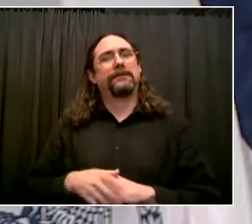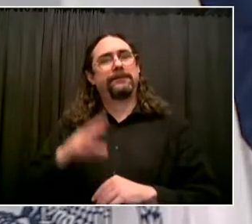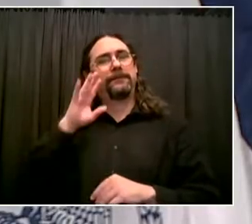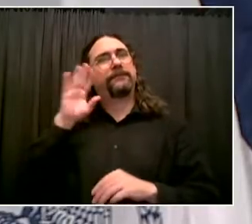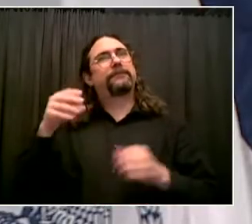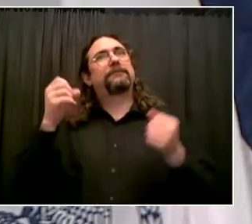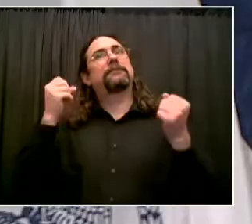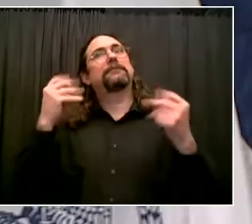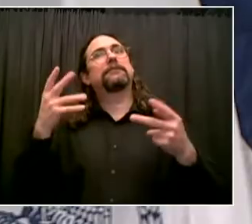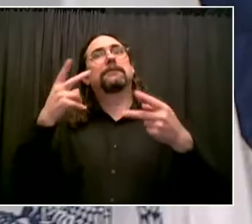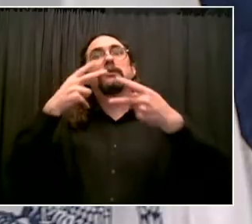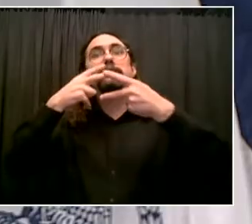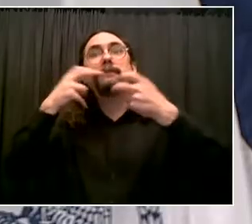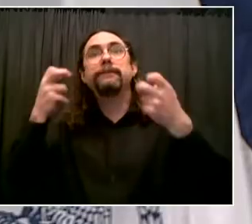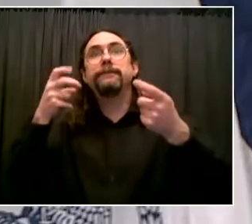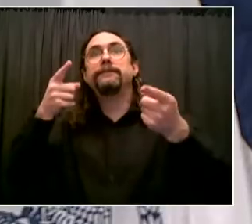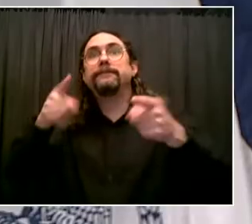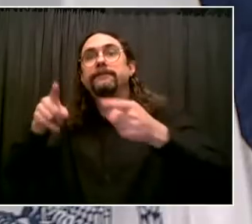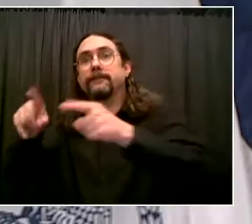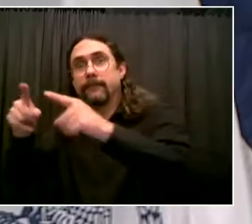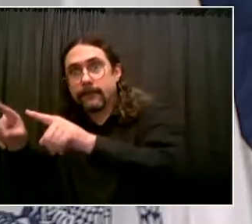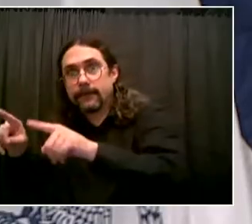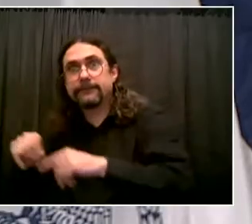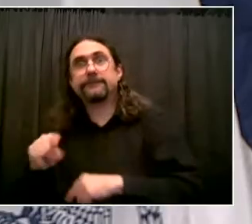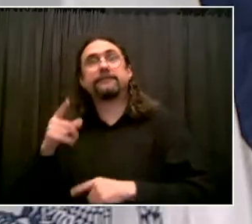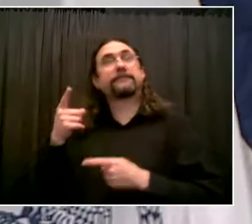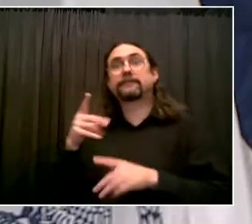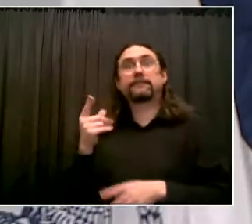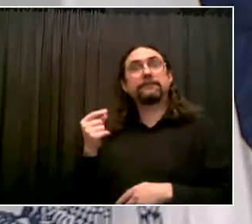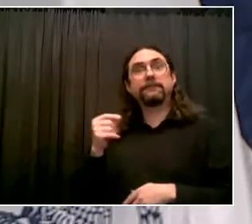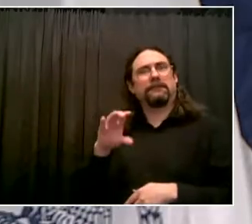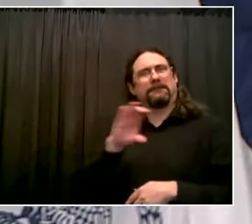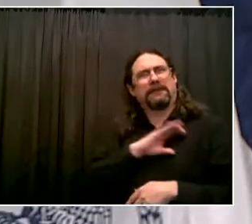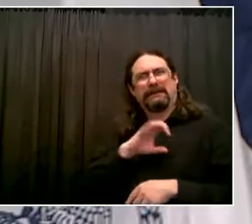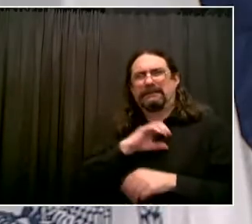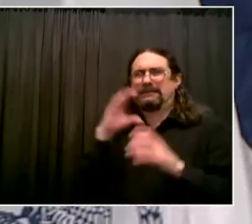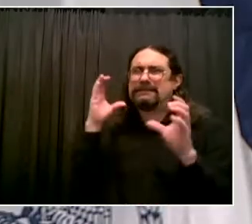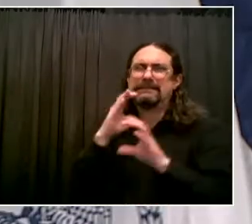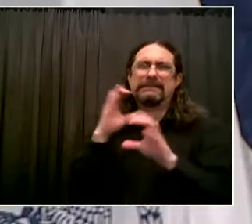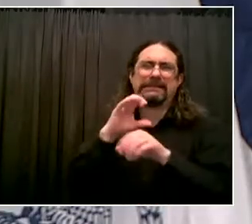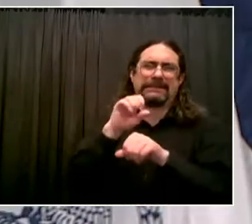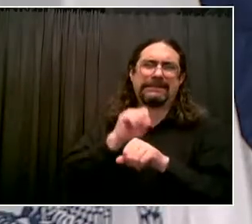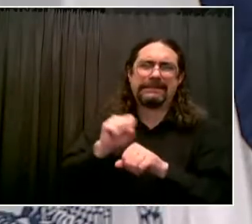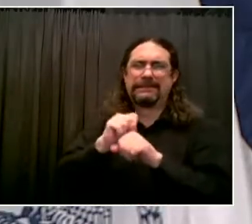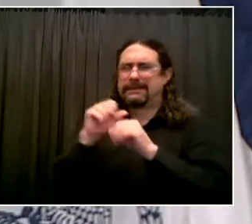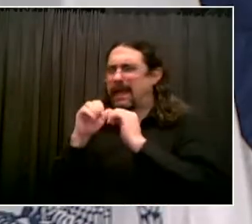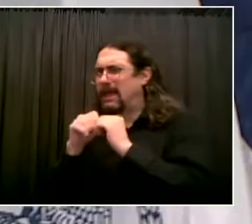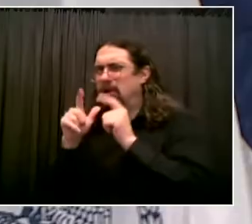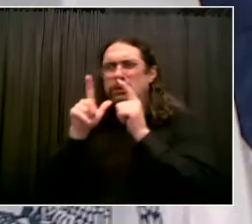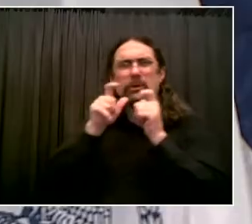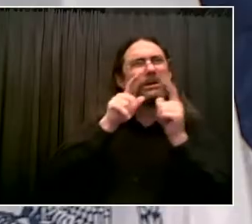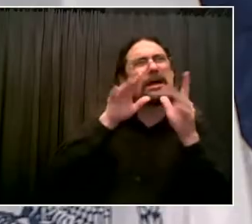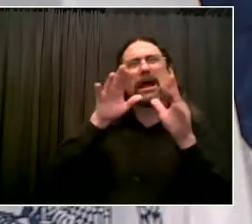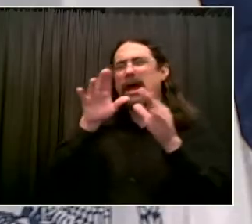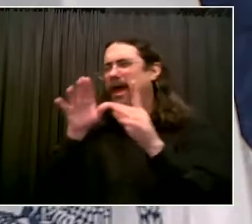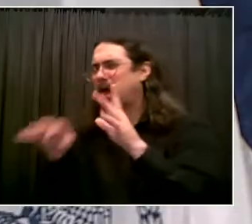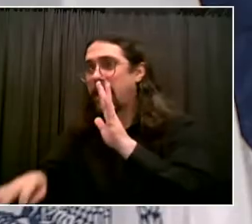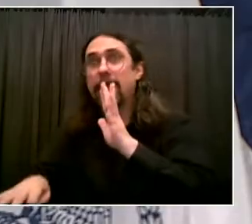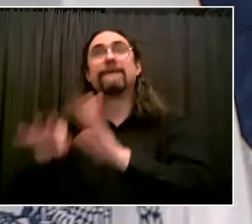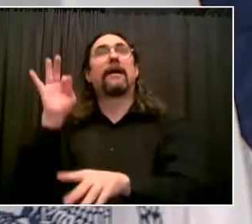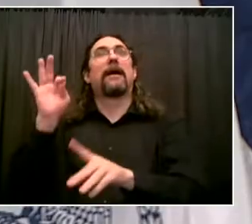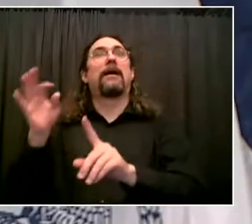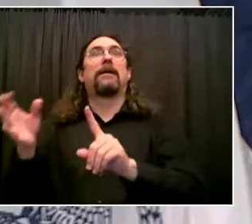ALL THE ACTIVITY.